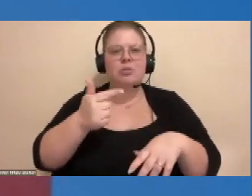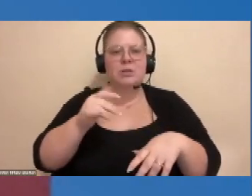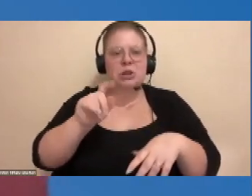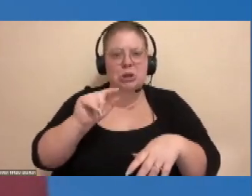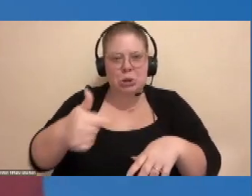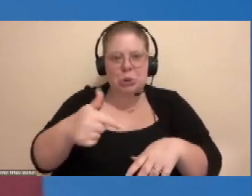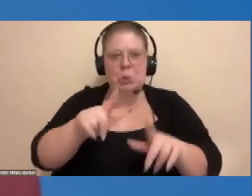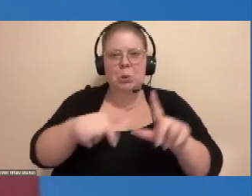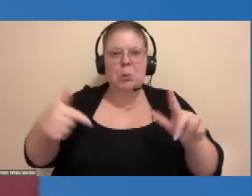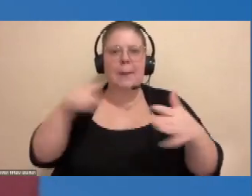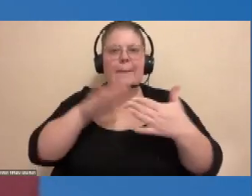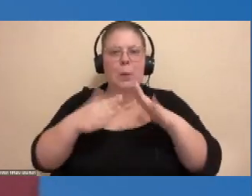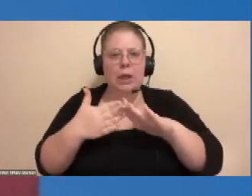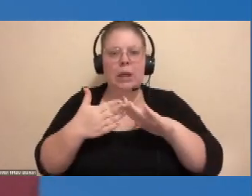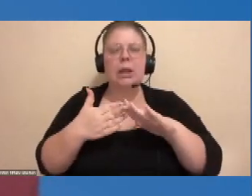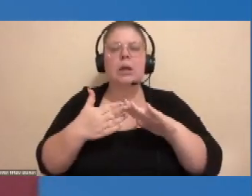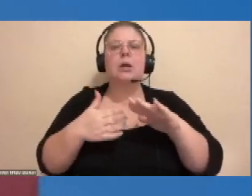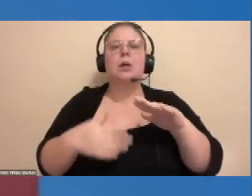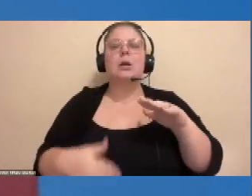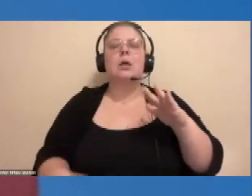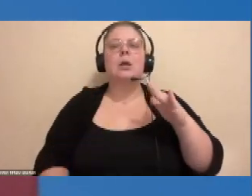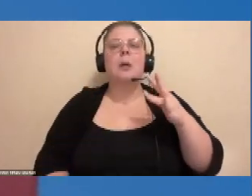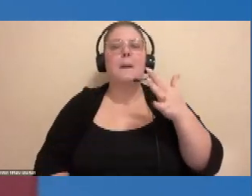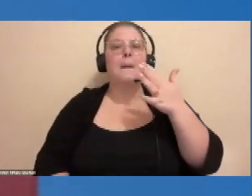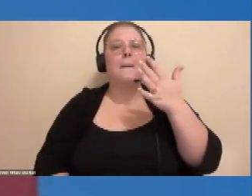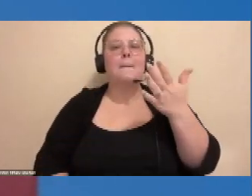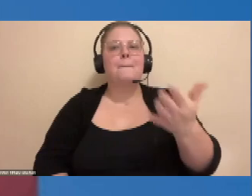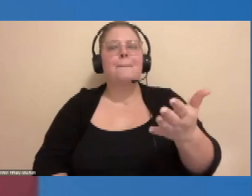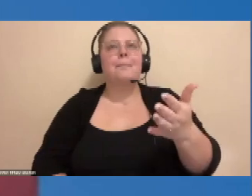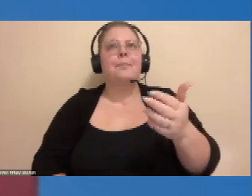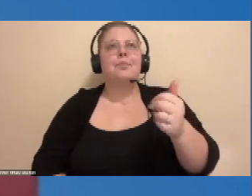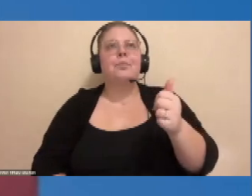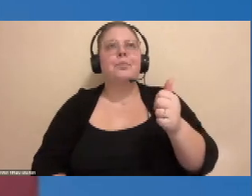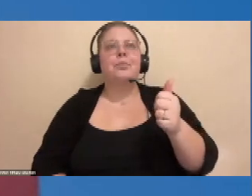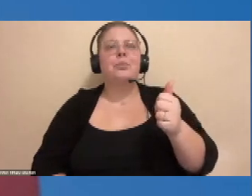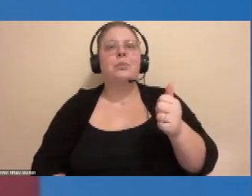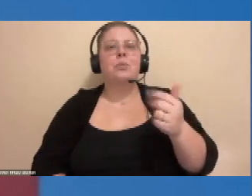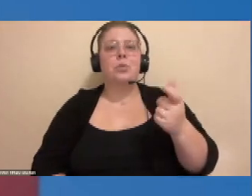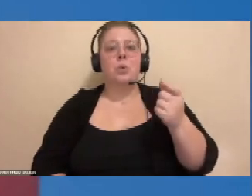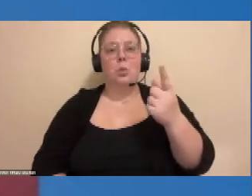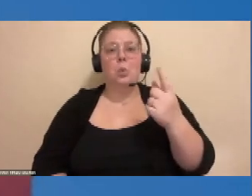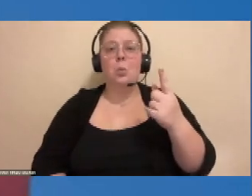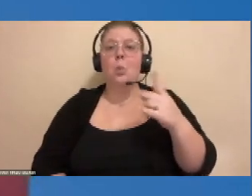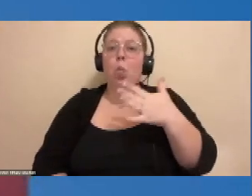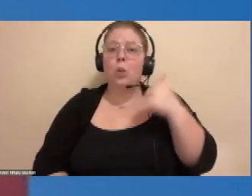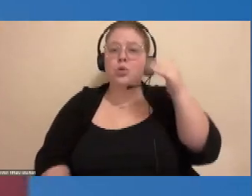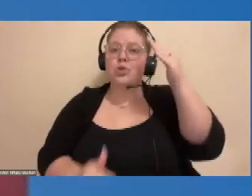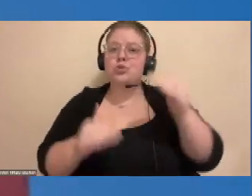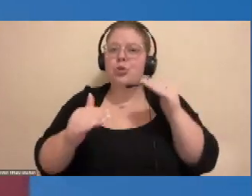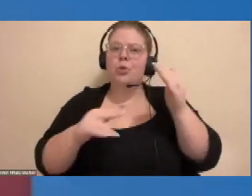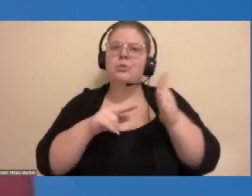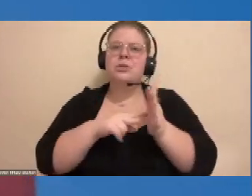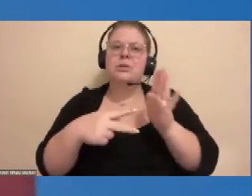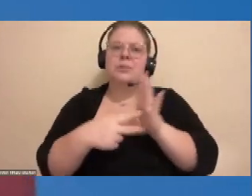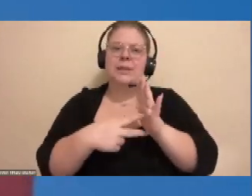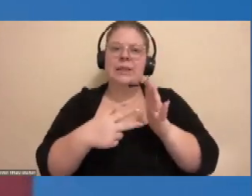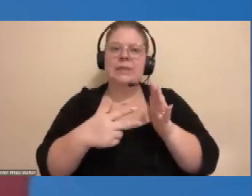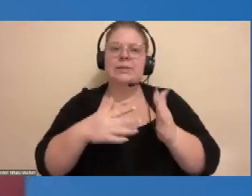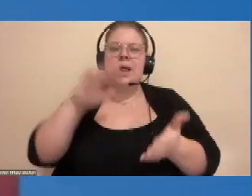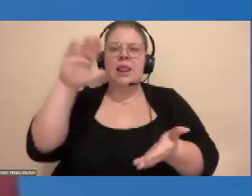You know, they're as older adults, less likely to have children